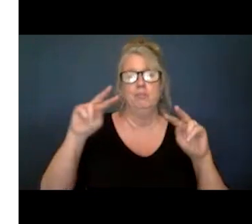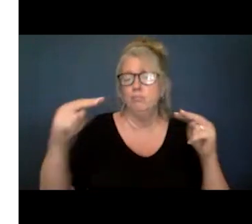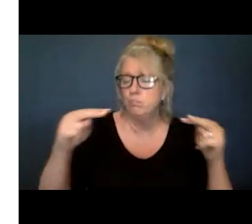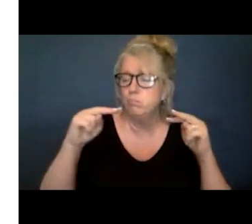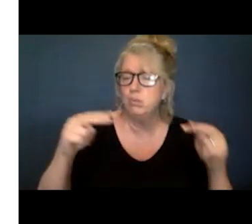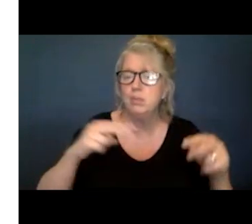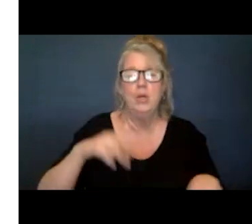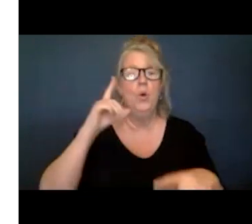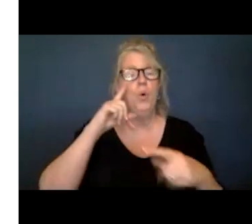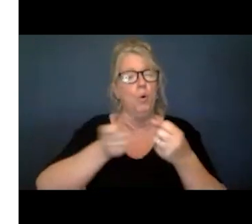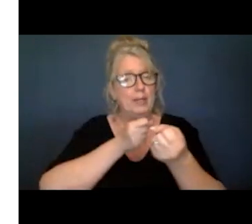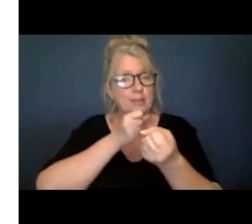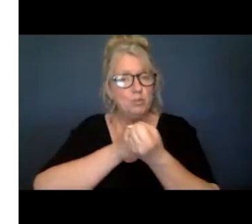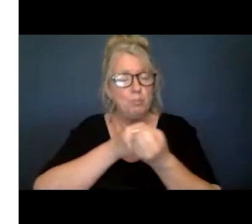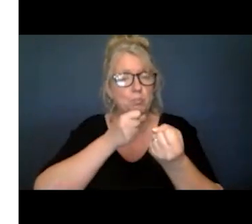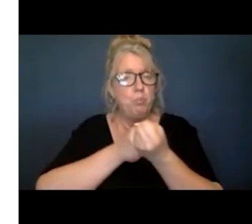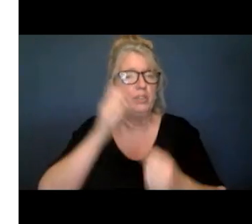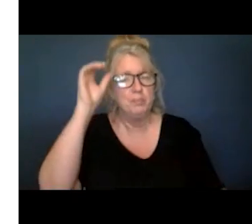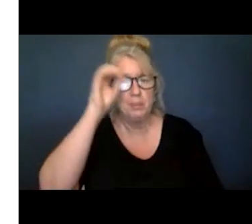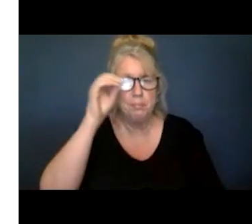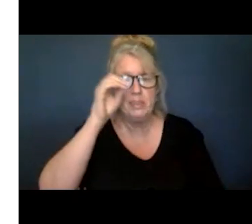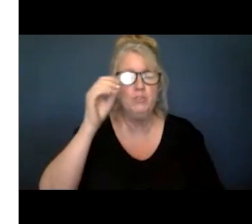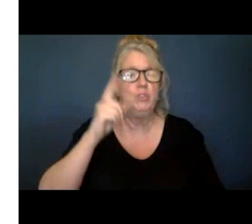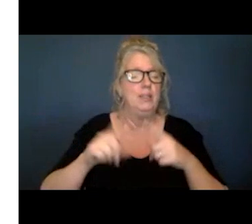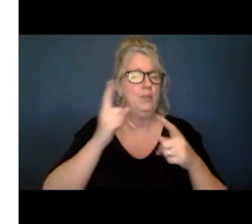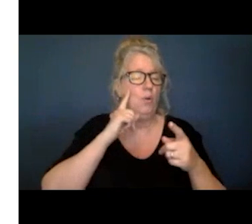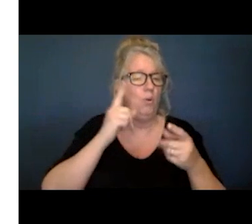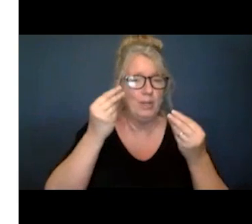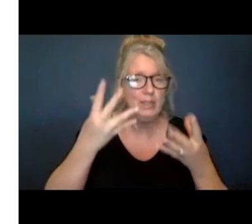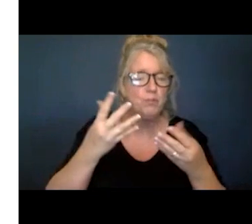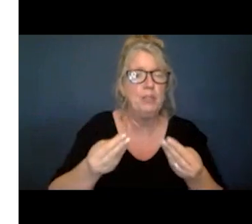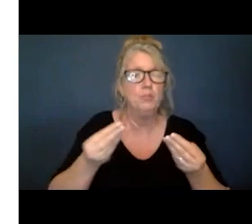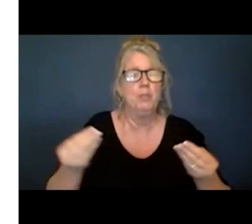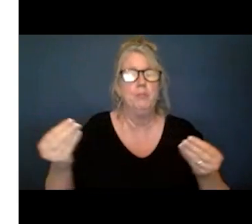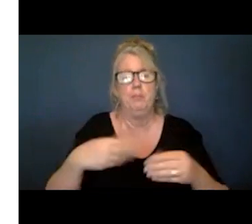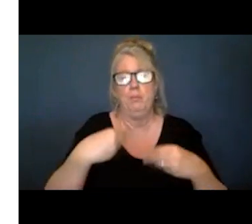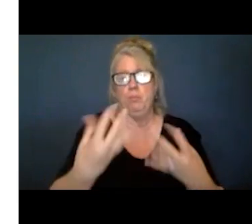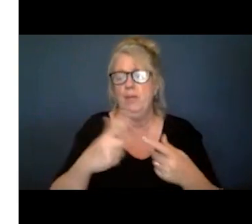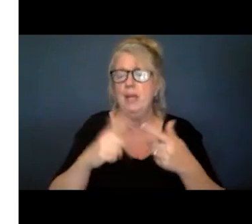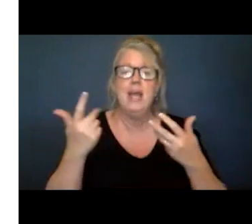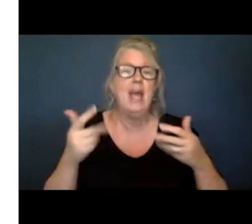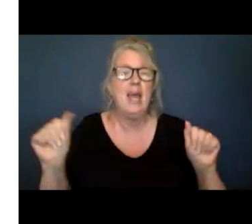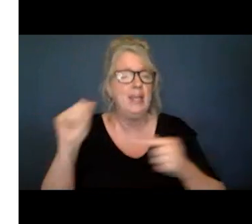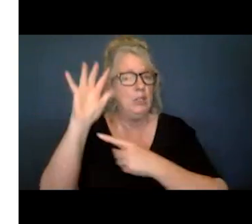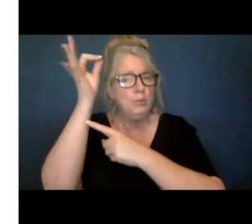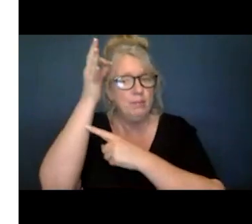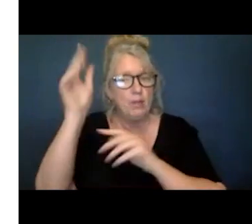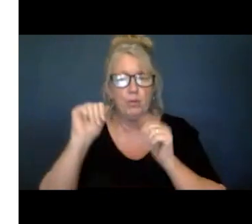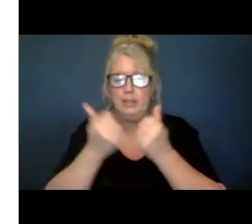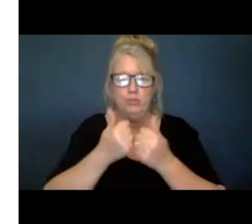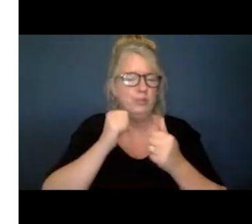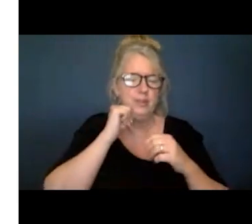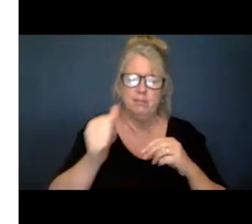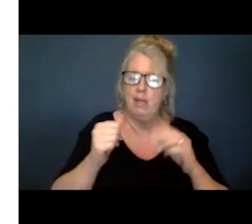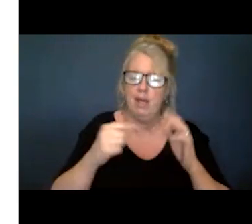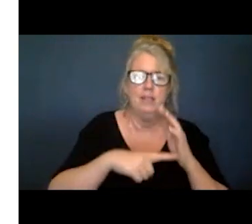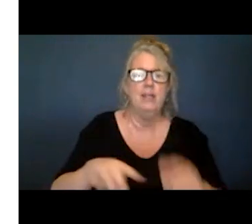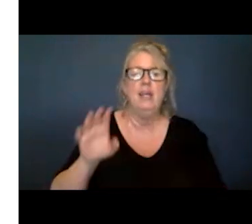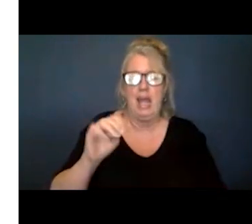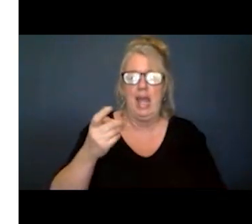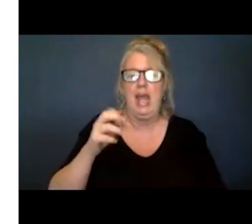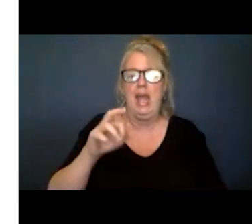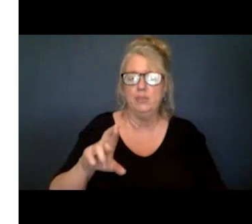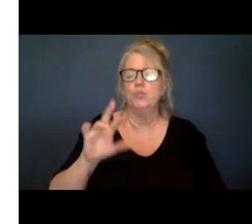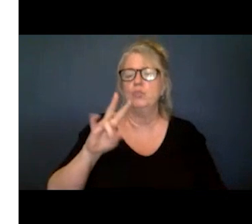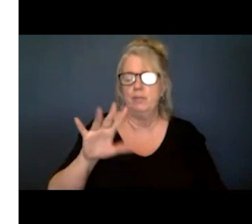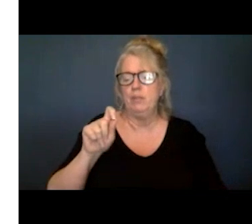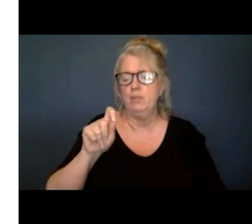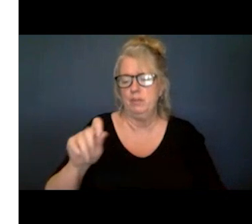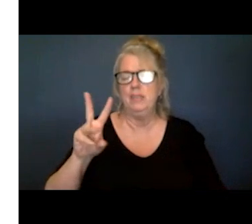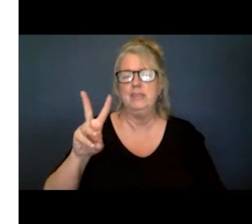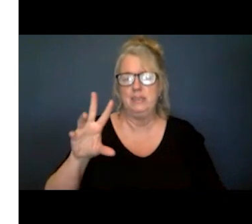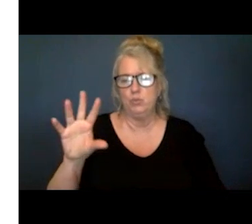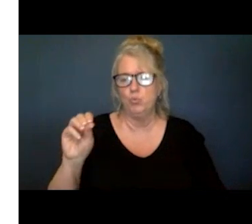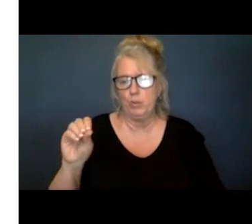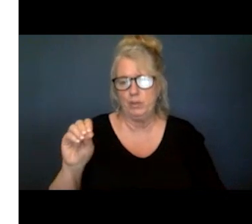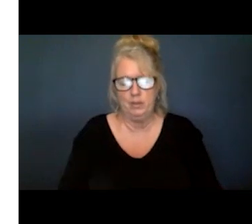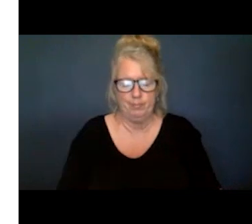endorsement of any views expressed or materials provided by any federal agency, EDGAR 75620.